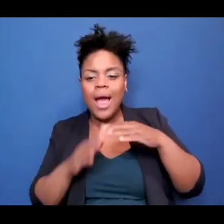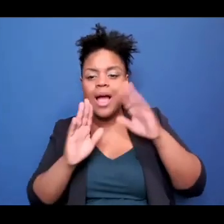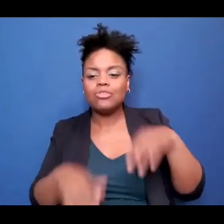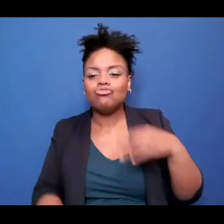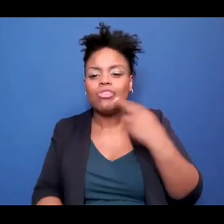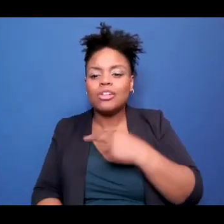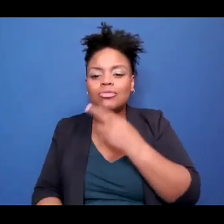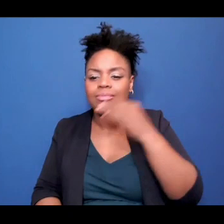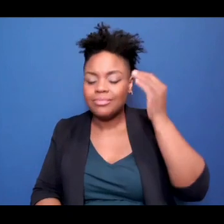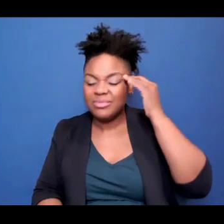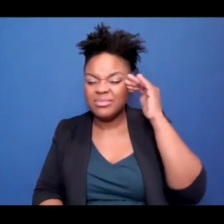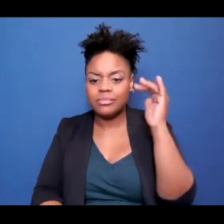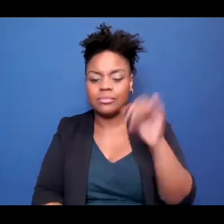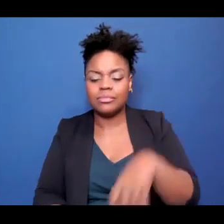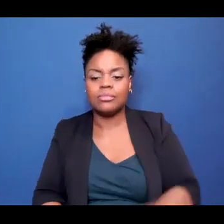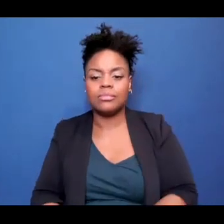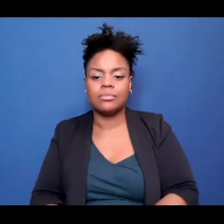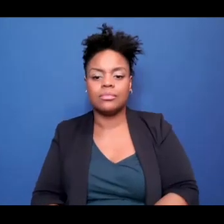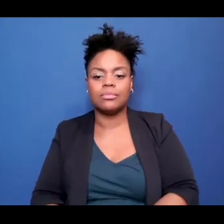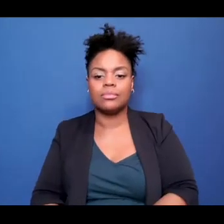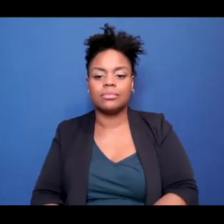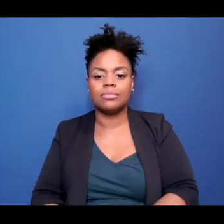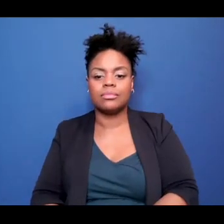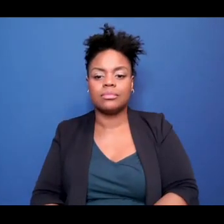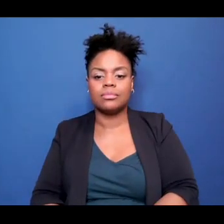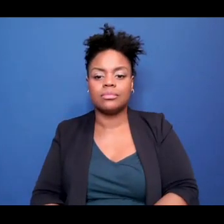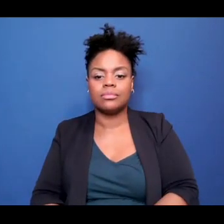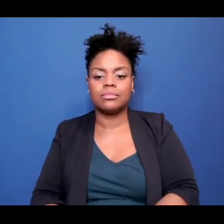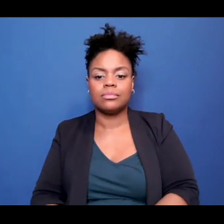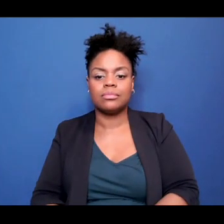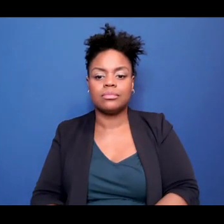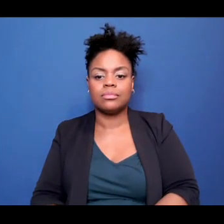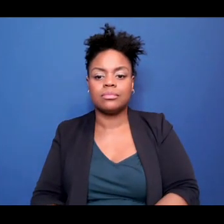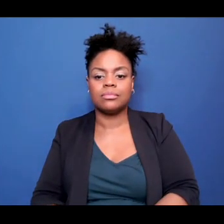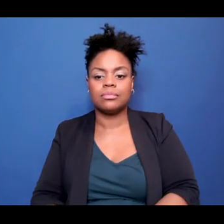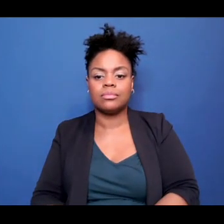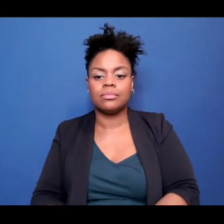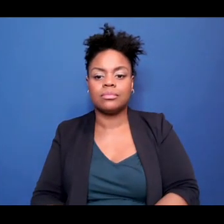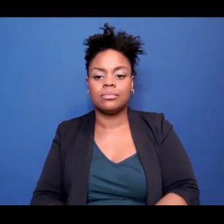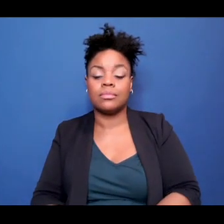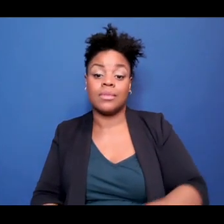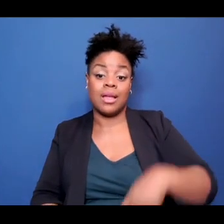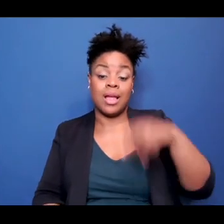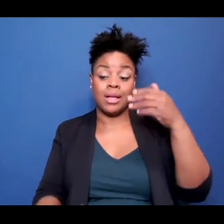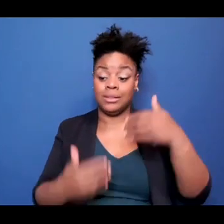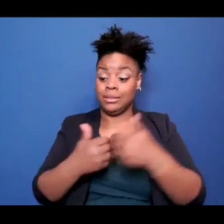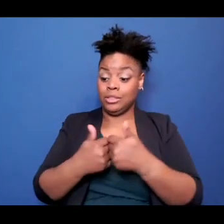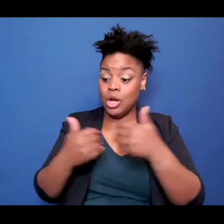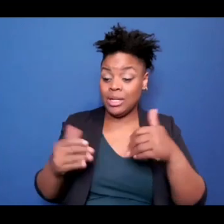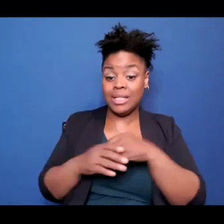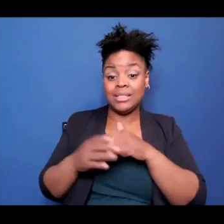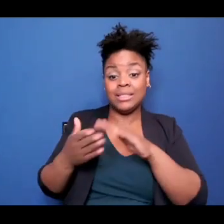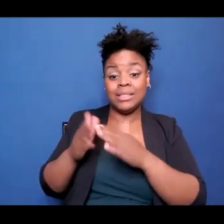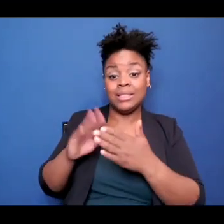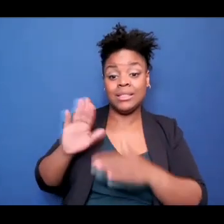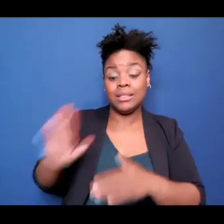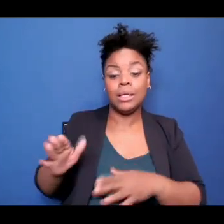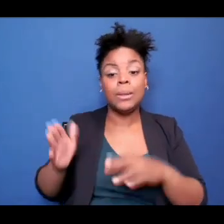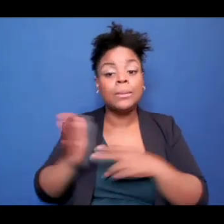NEXT SLIDE. CONTINUED HIGHER REATS OF RESIDENTIAL SEGREGATION IN U.S. CITIES MEANS THAT IF